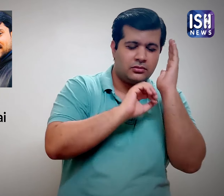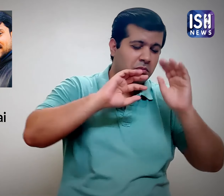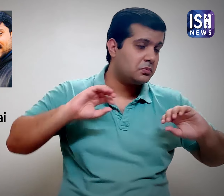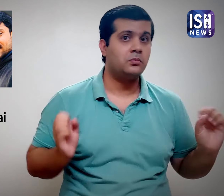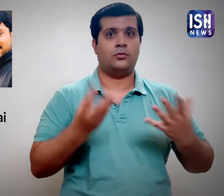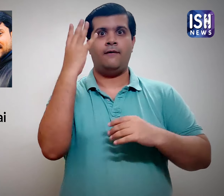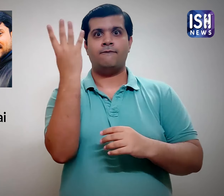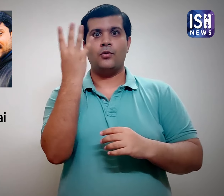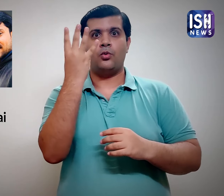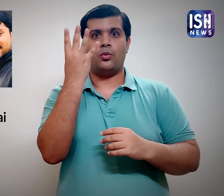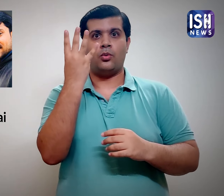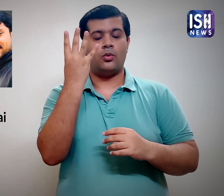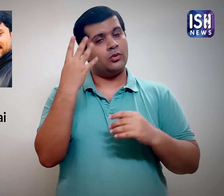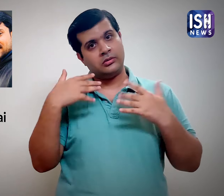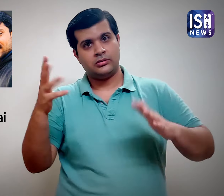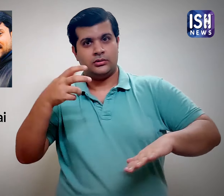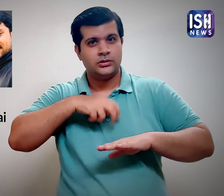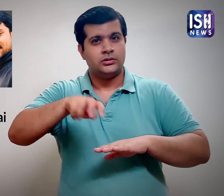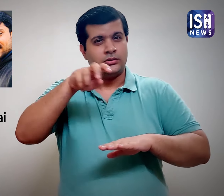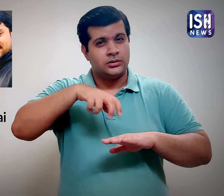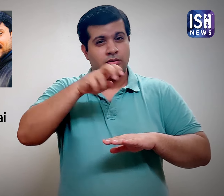He would awaken at 4:00am and begin walking again.